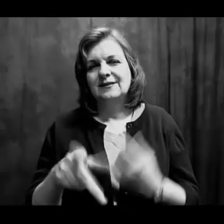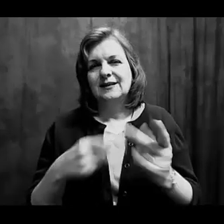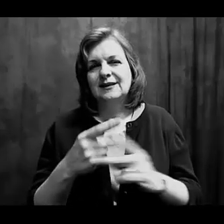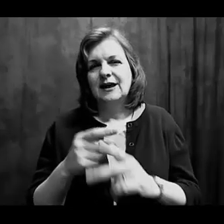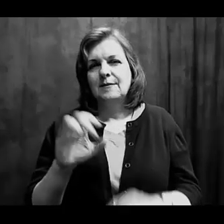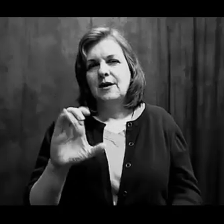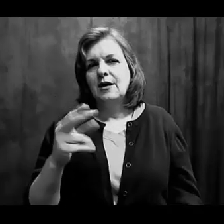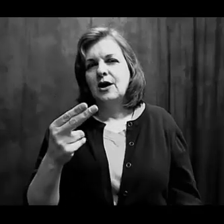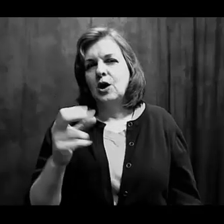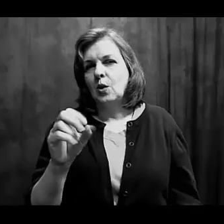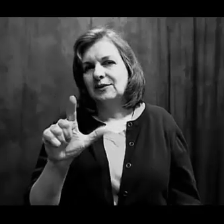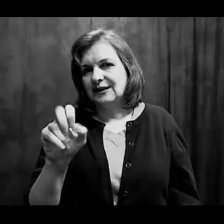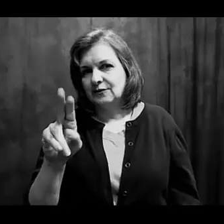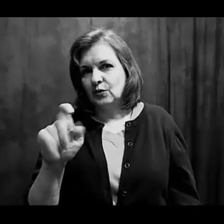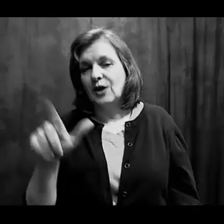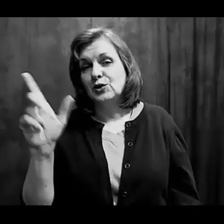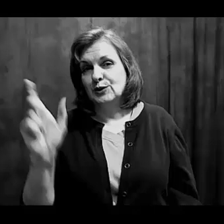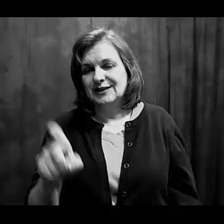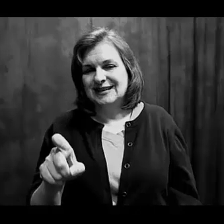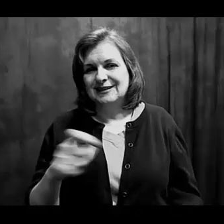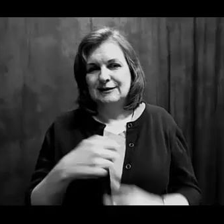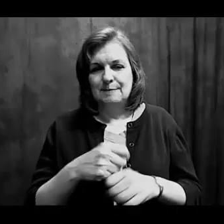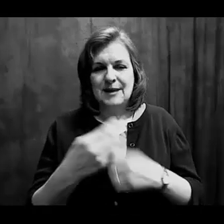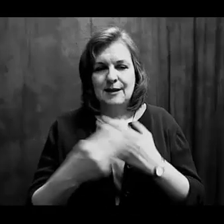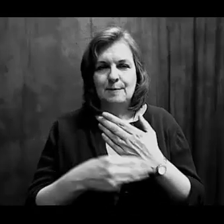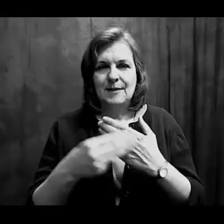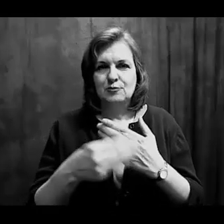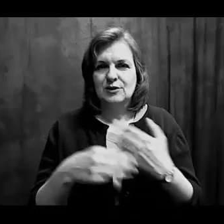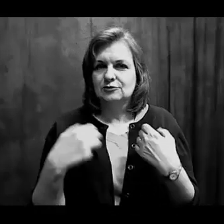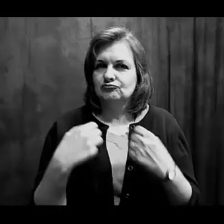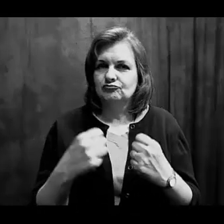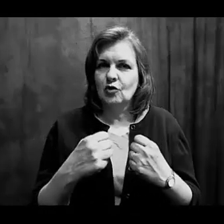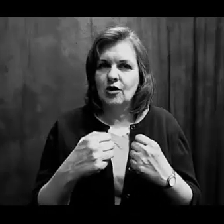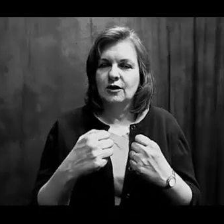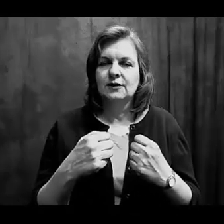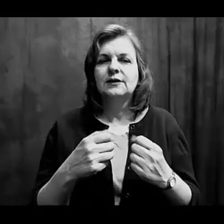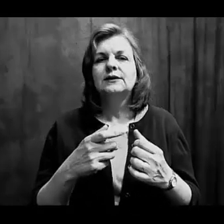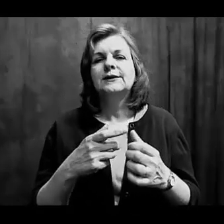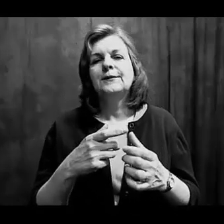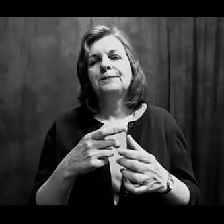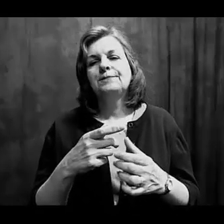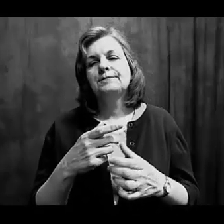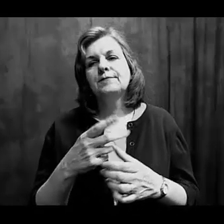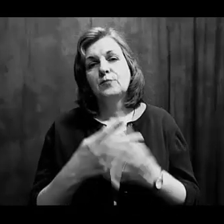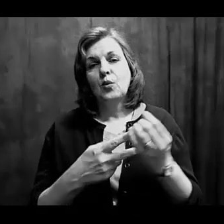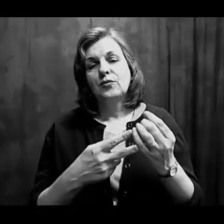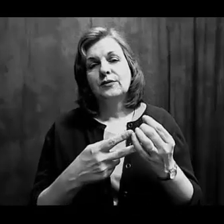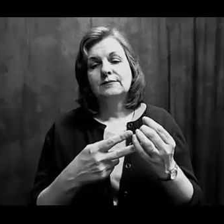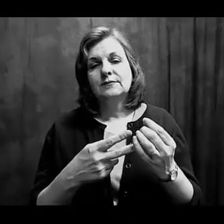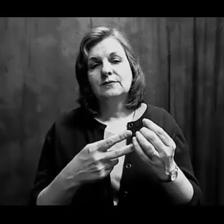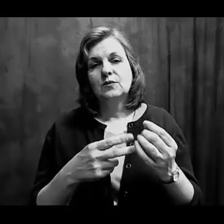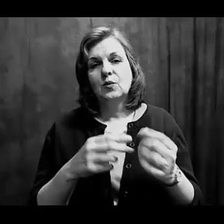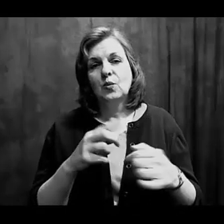so this is the cholesterol that we need to help tp stabilize our membranes both at